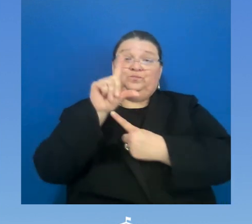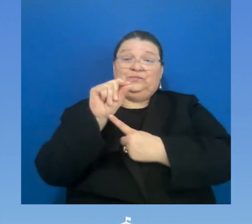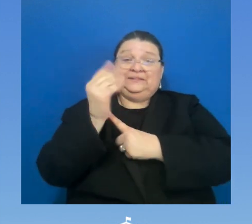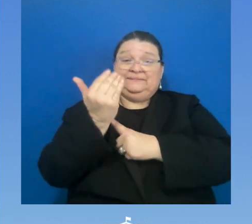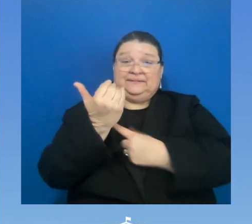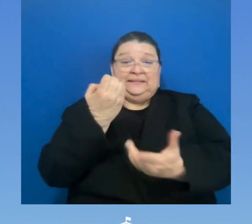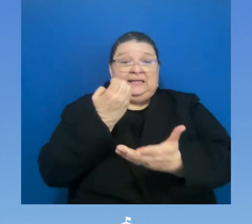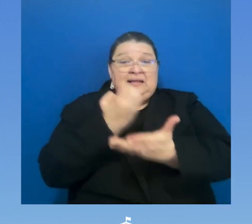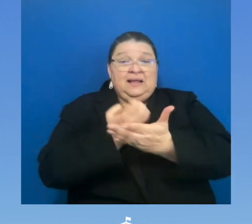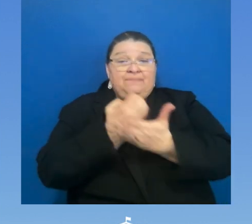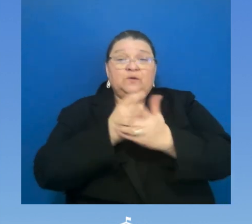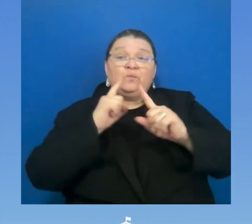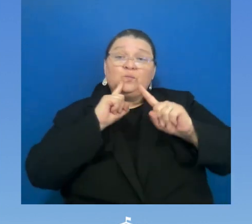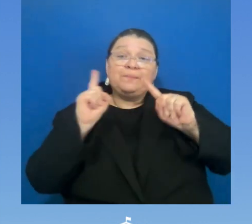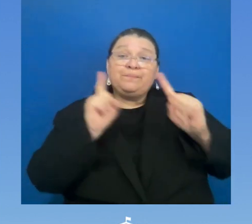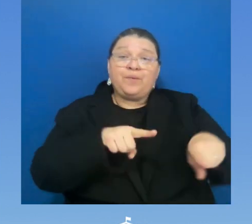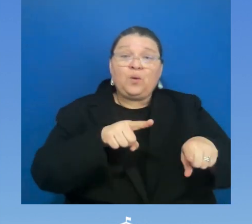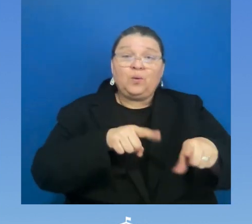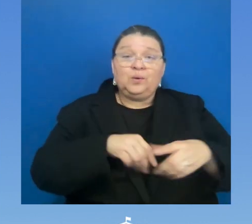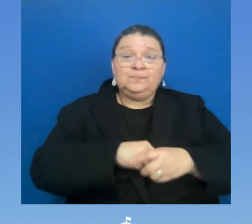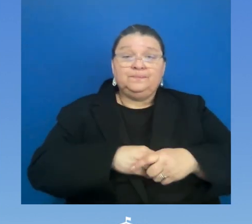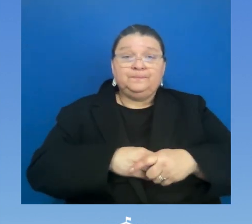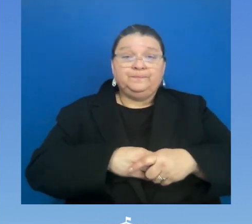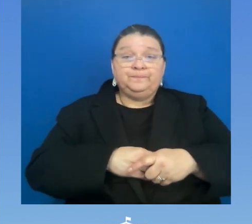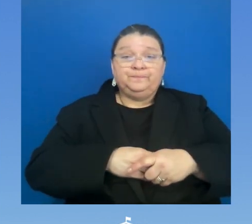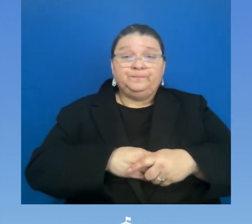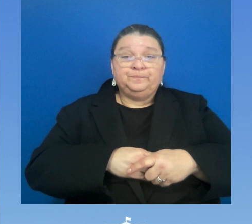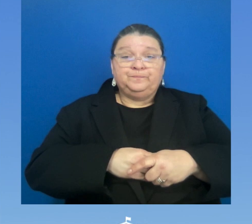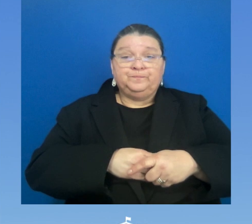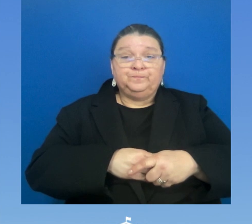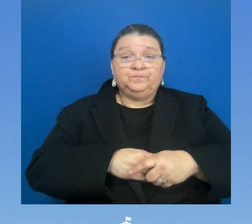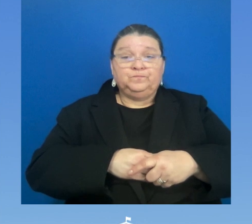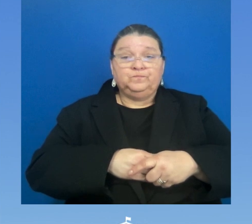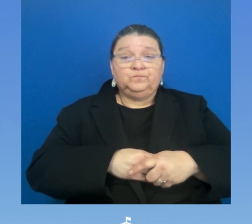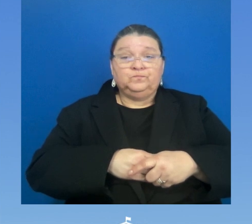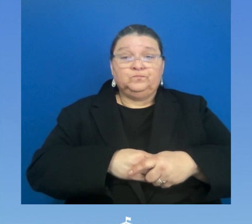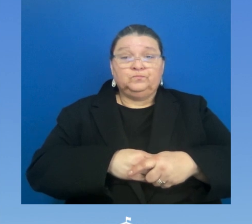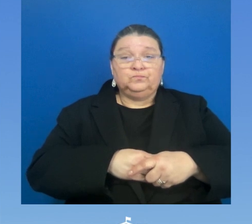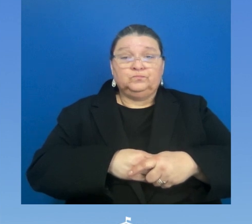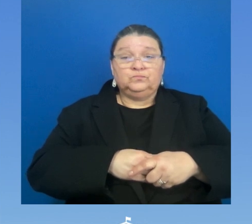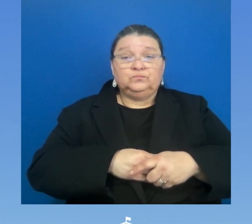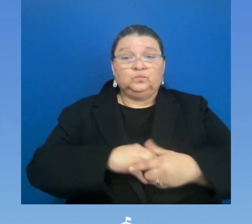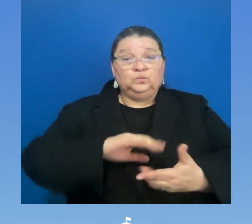almost all of the middle class income gains over the past half century